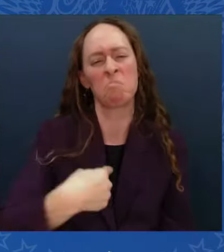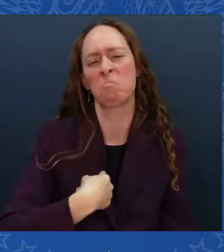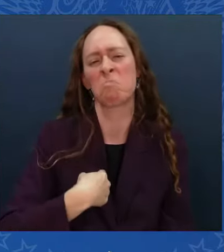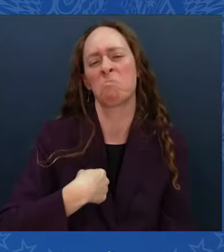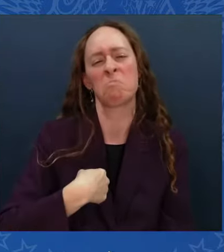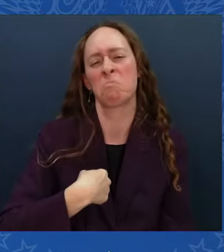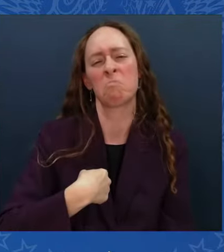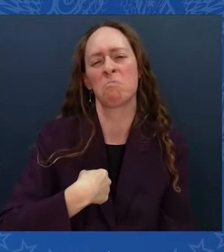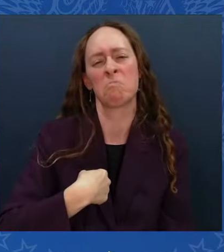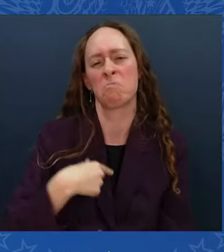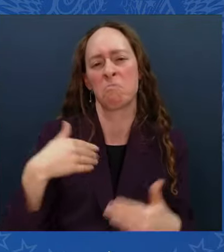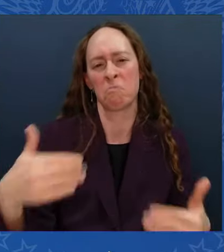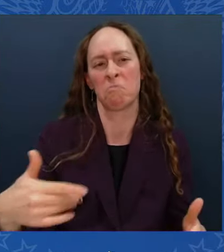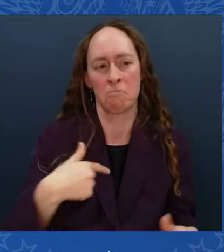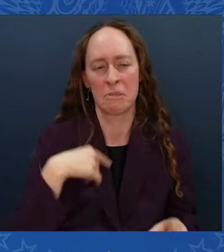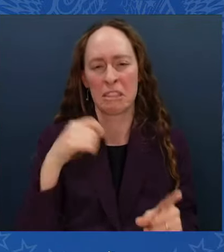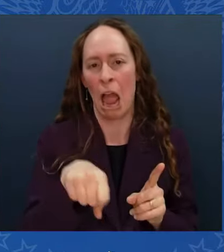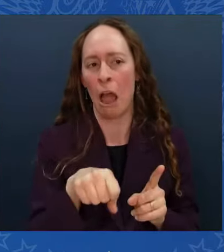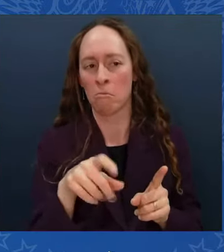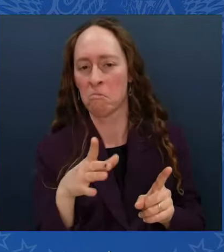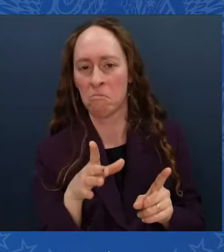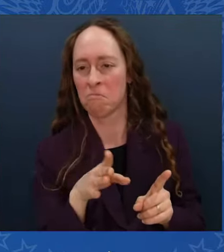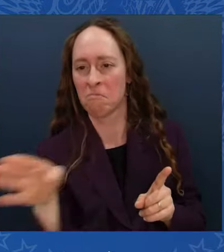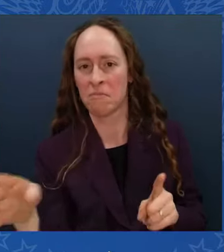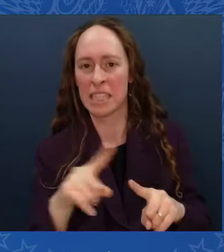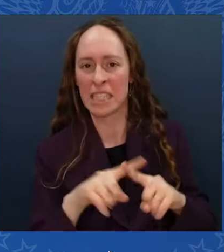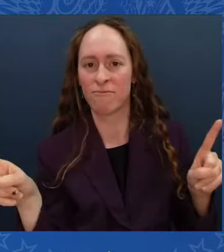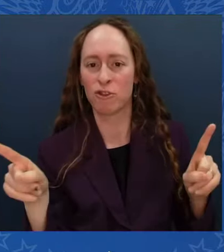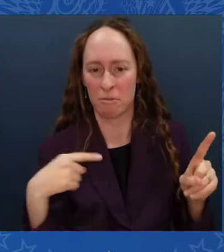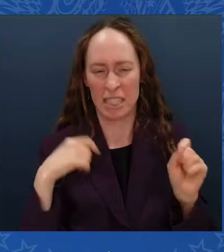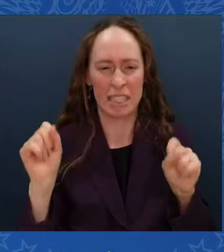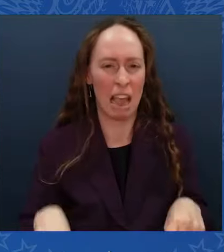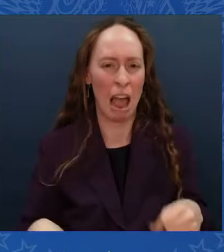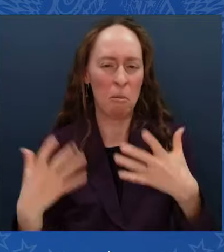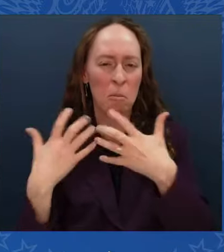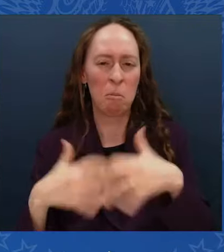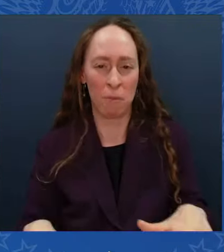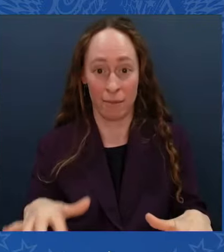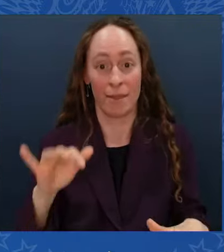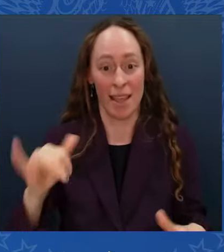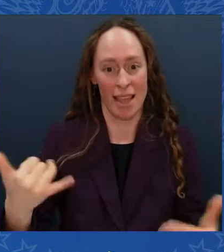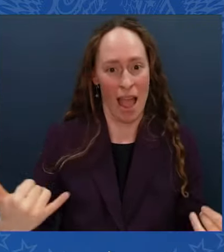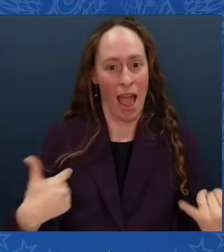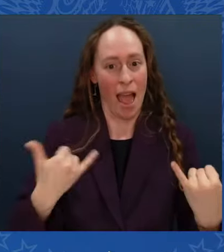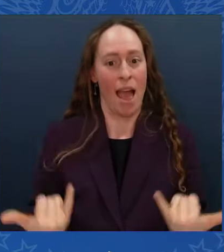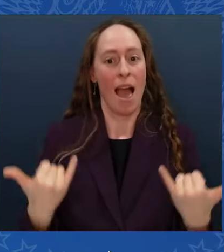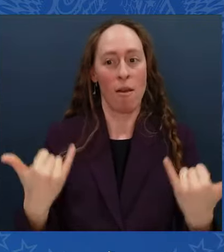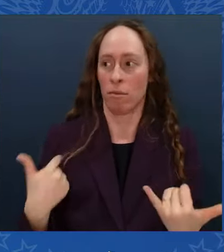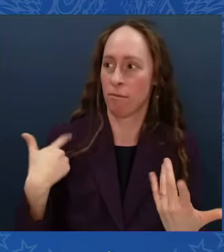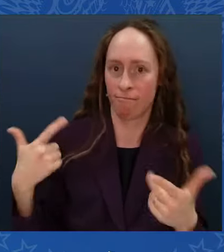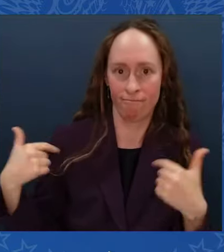And that's the effort that's been underway the last two years. I fixed what's called the "SAVE Plan." It existed, but I fixed it